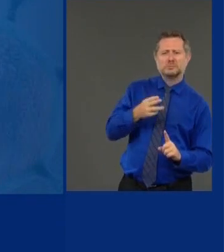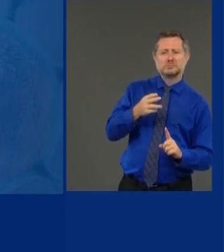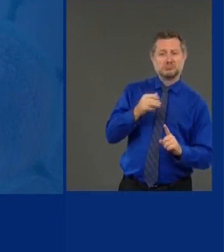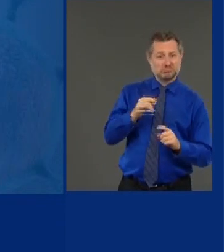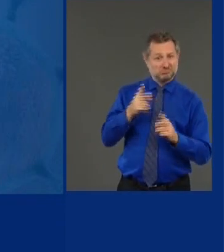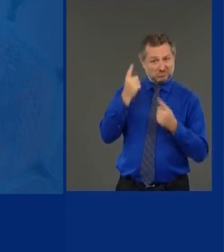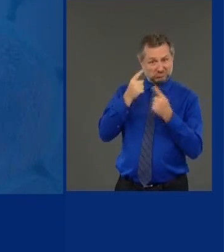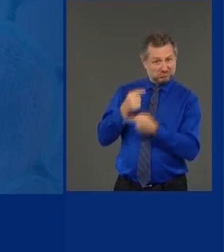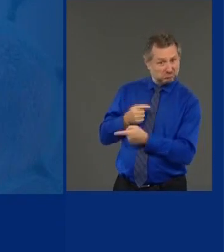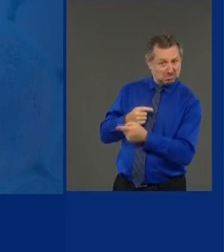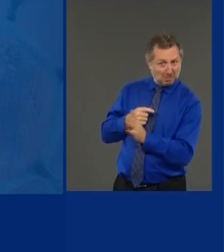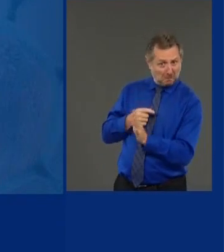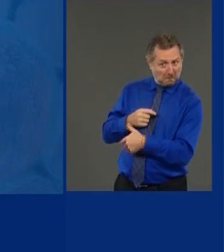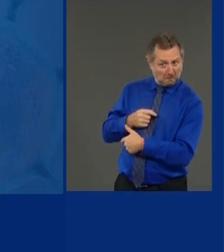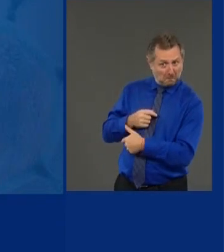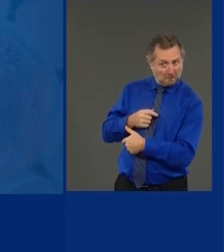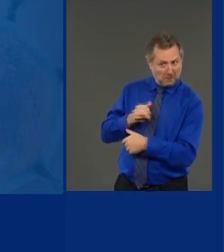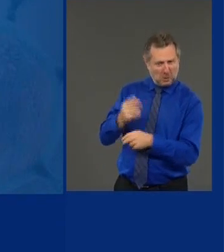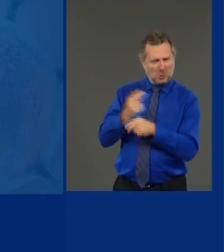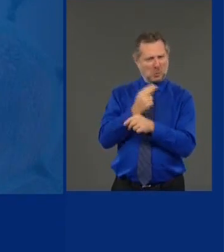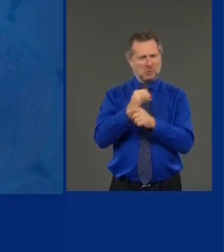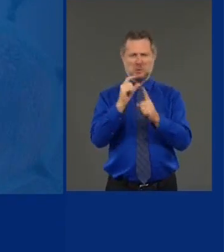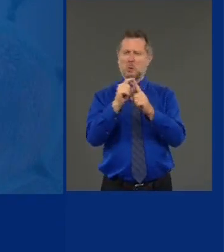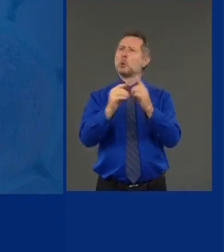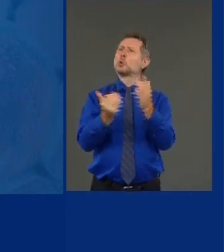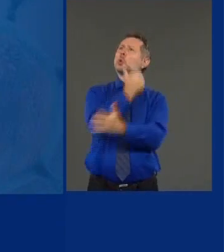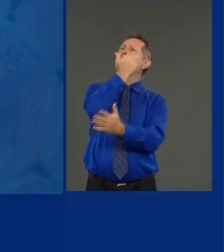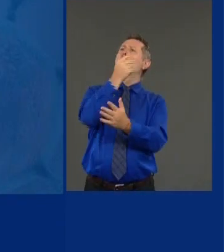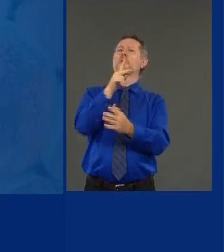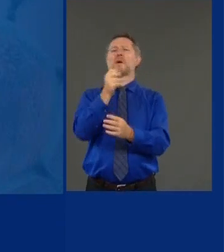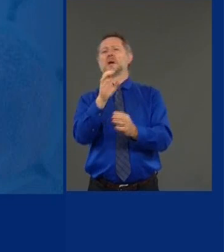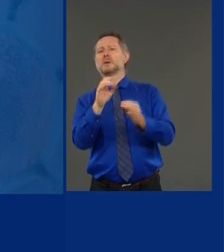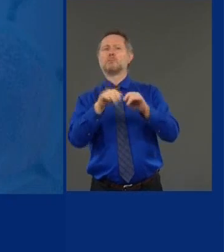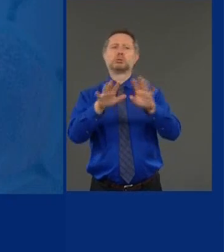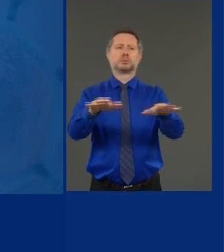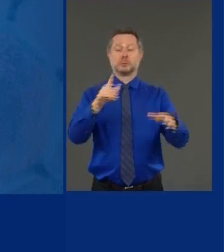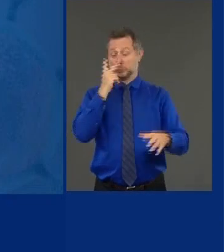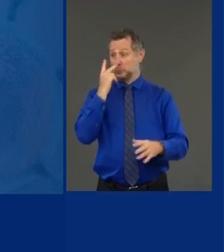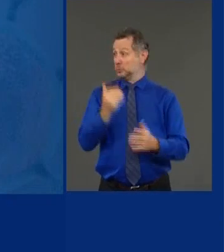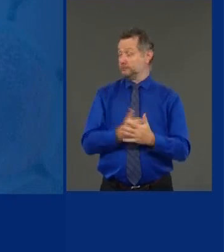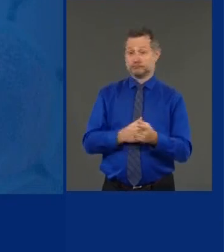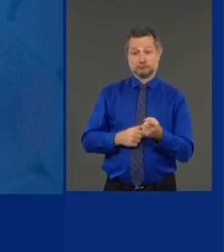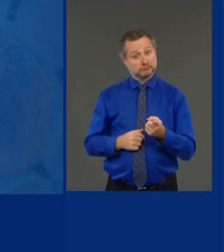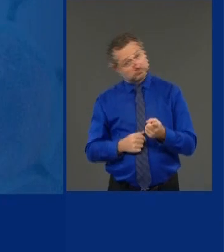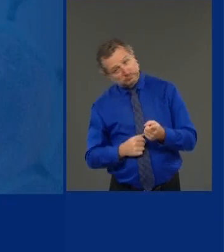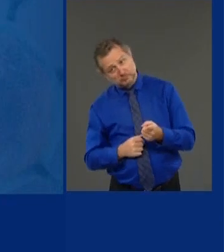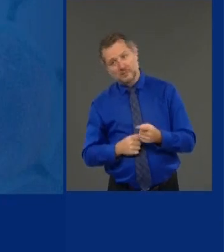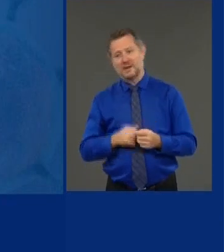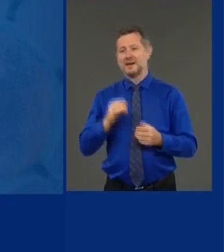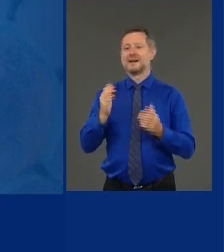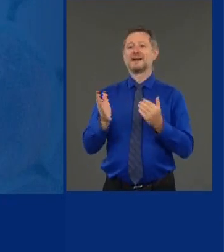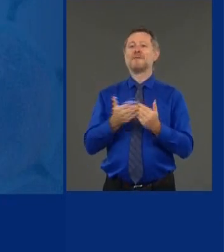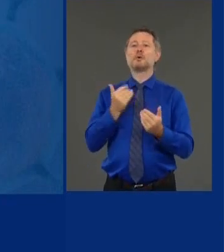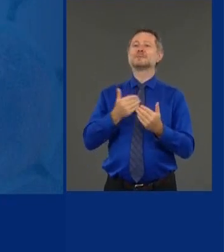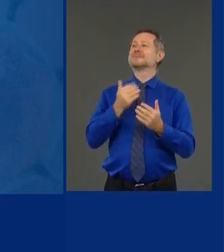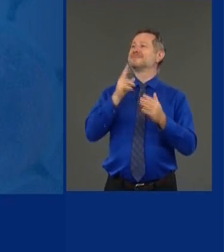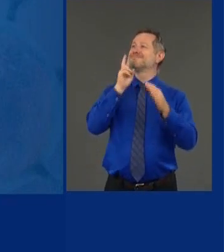SPREAD, WHAT WAS THE OLD PHASE? THAT WAS LIMITED SPREAD? WHAT WE WENT THROUGH? I MEAN, IT'S ABSURD.